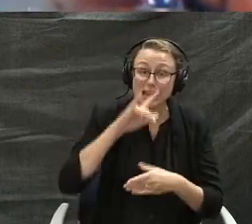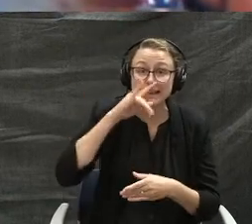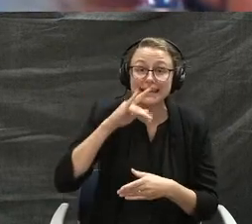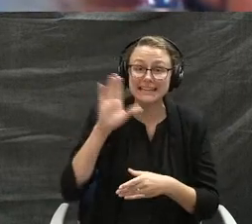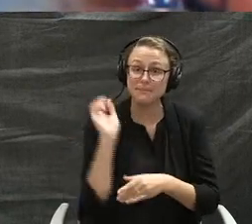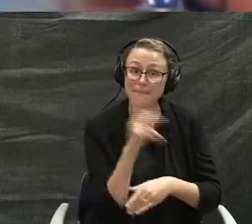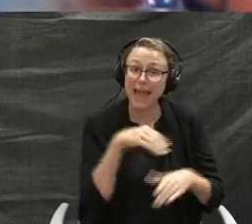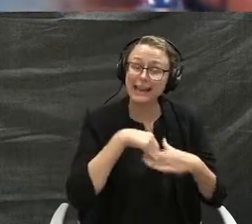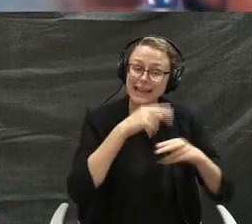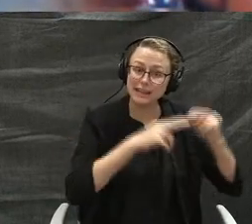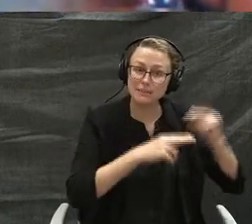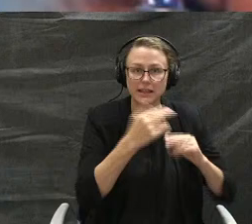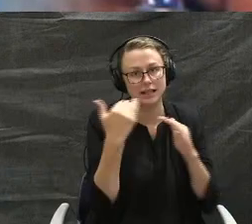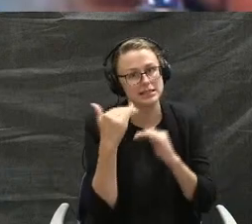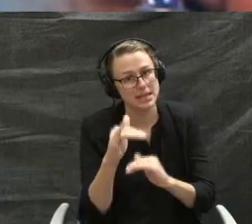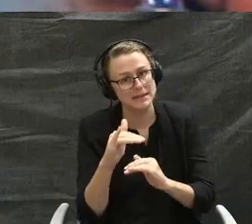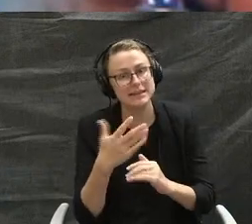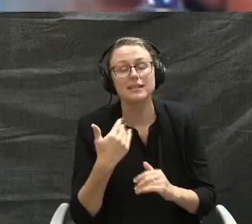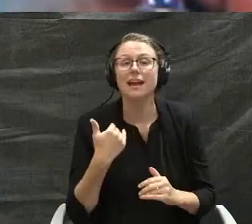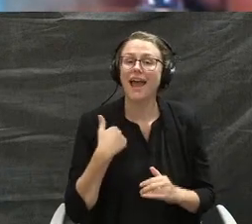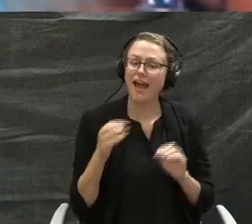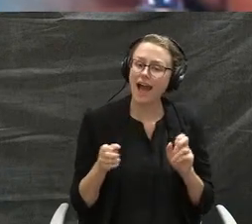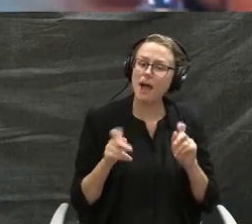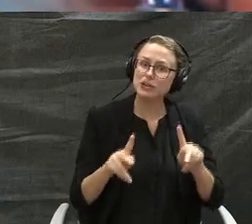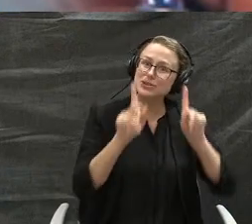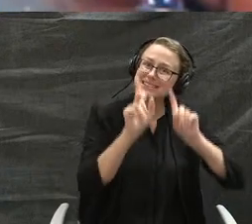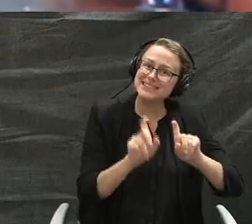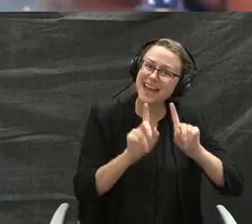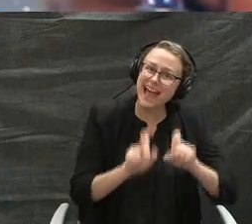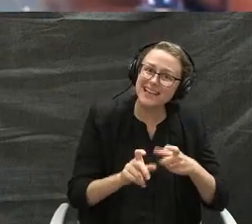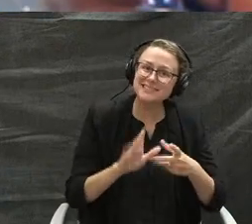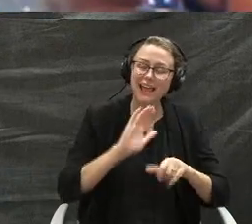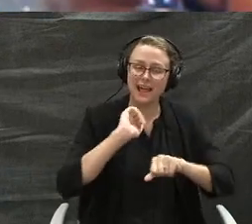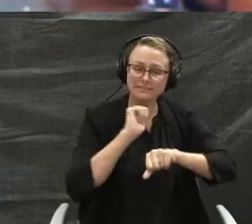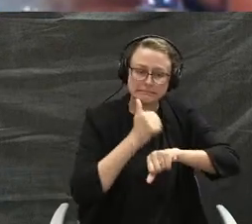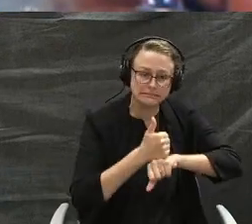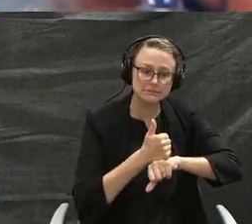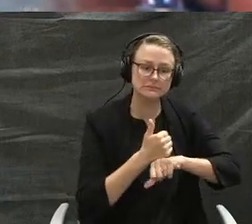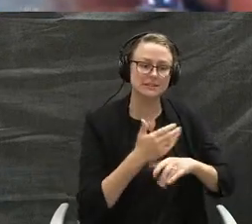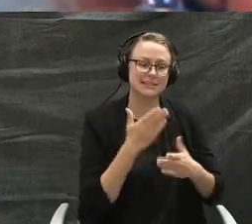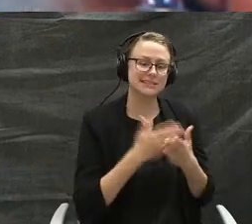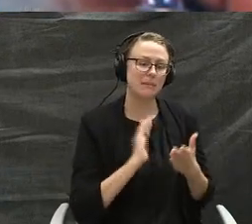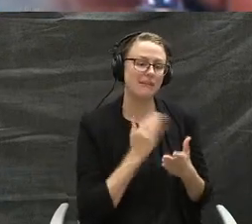capacity. And therefore had the opportunity to test and implement some of our health protocols. And it was a